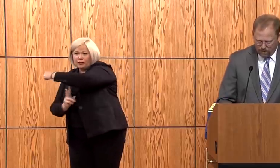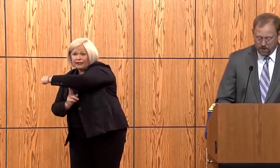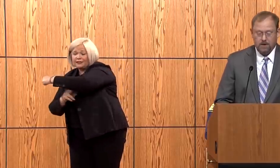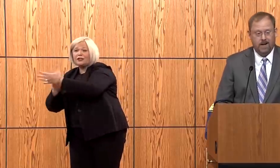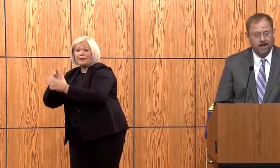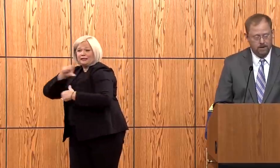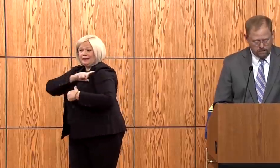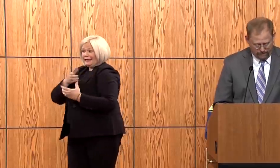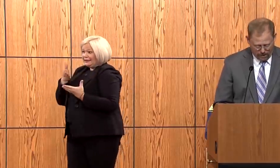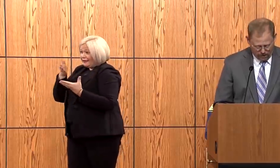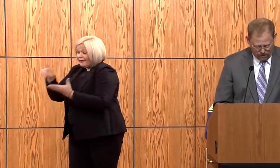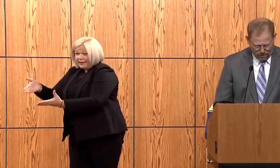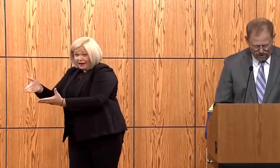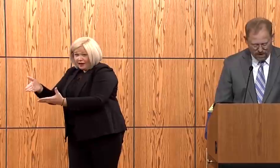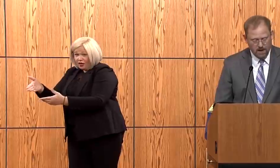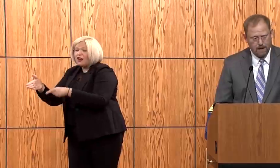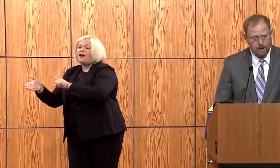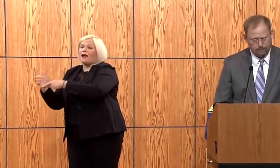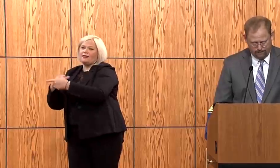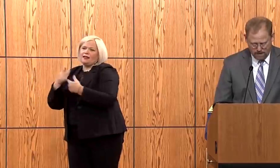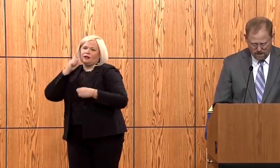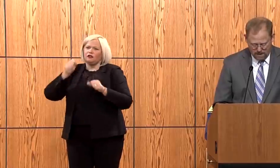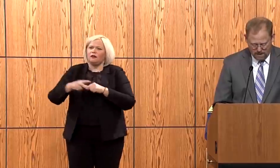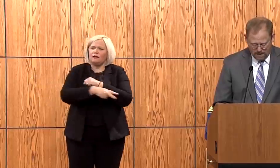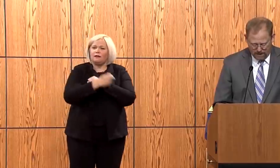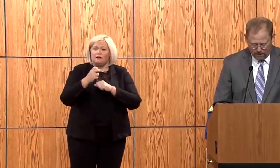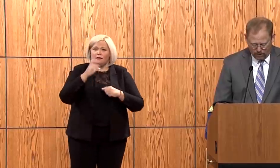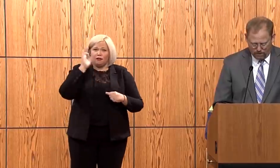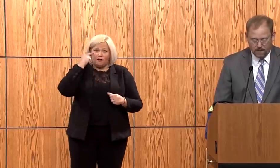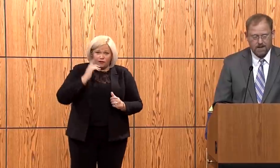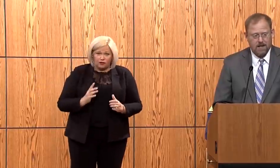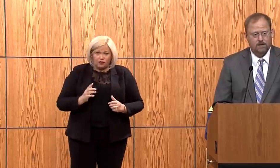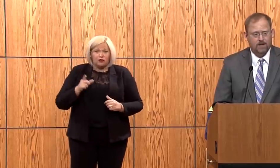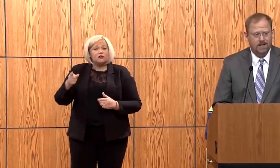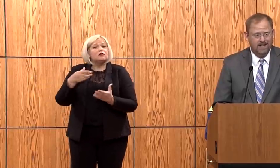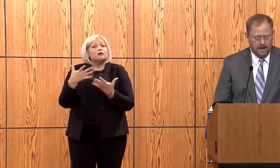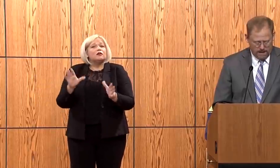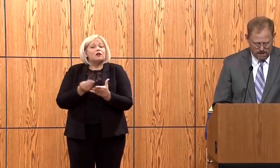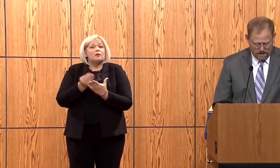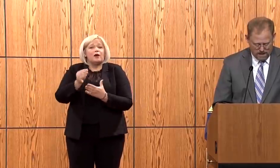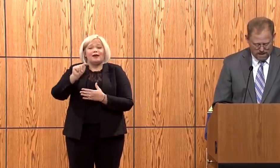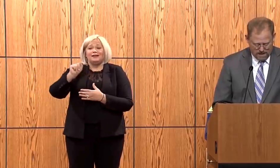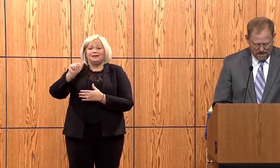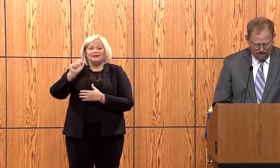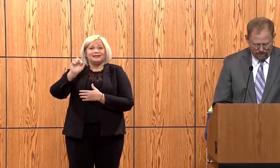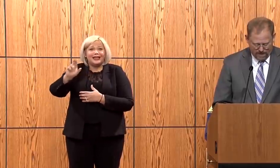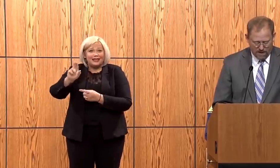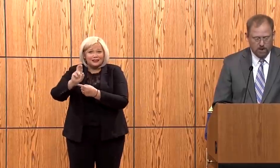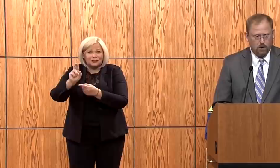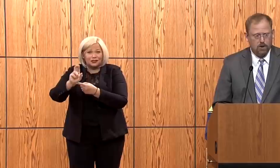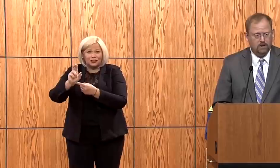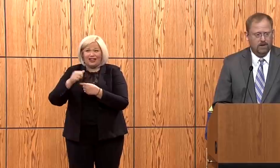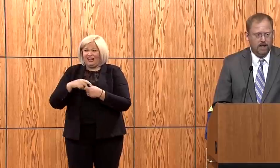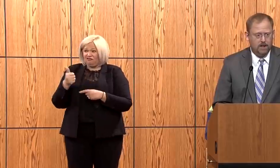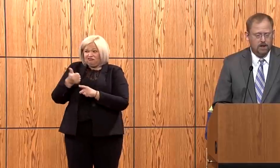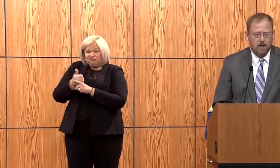A MICHIGAN HIGHWAY BRIDGE FOR PLACES TO SEAT AN EXPLOSIVE. PLACES TO SEAT AN EXPLOSIVE. THE COMPLAINT FURTHER ALLEGES THE COMPLAINT FURTHER ALLEGES THAT FOX PURCHASED A TASER FOR THAT FOX PURCHASED A TASER FOR USE IN THE KIDNAPPING, AND THAT